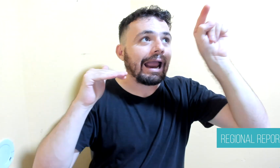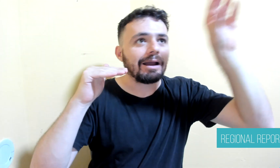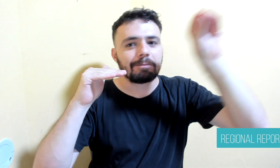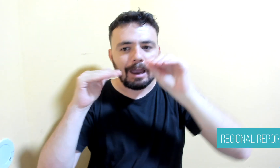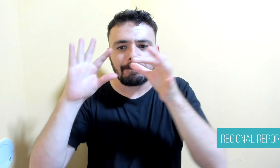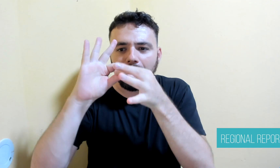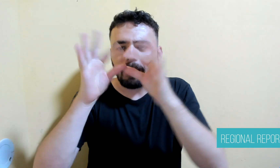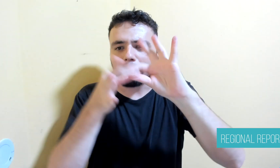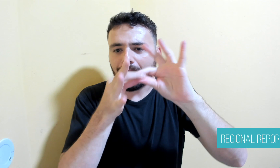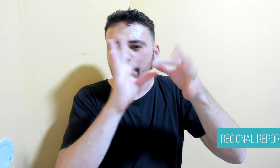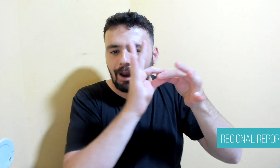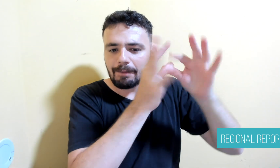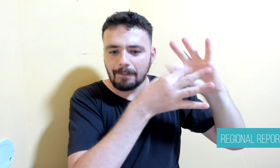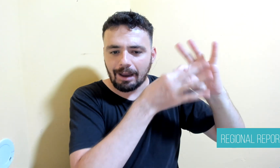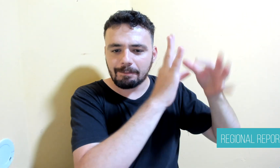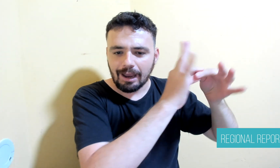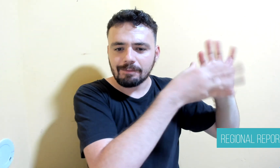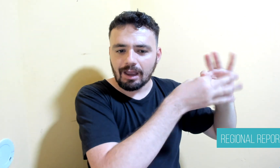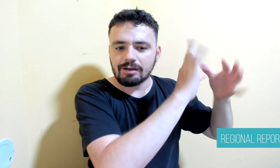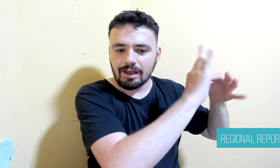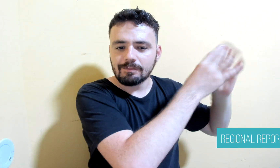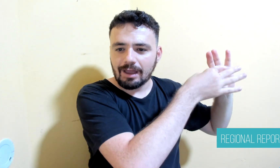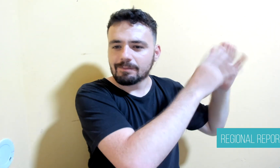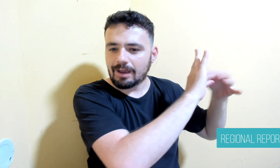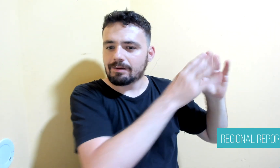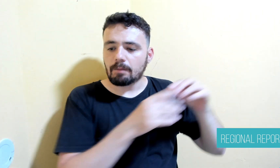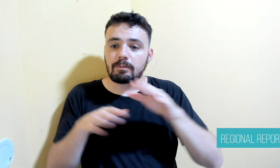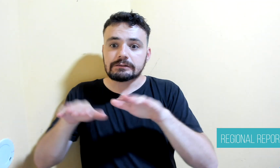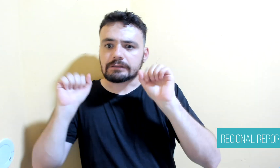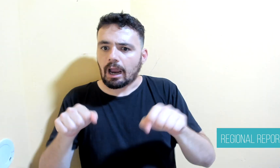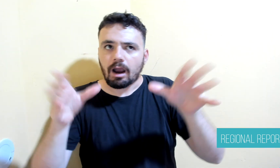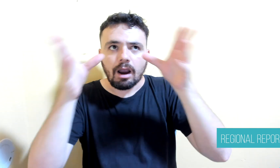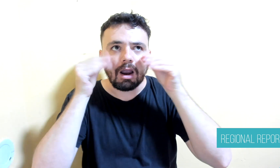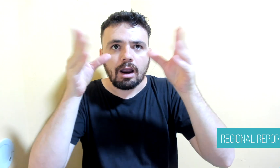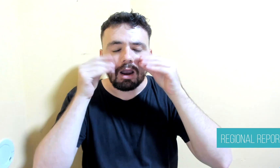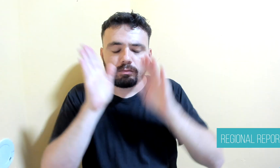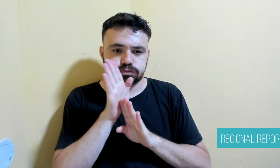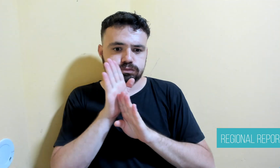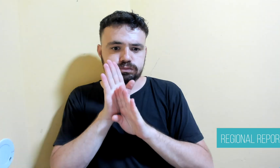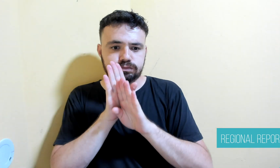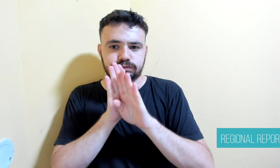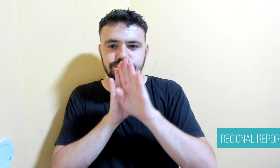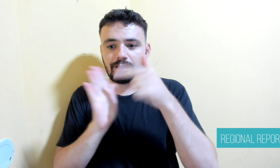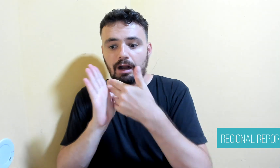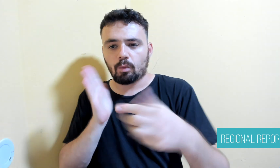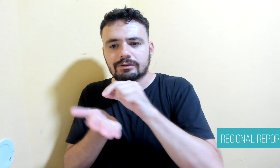to work on the use of verbs and the construction of syntax.